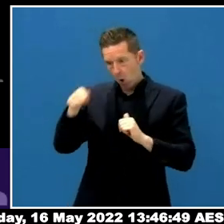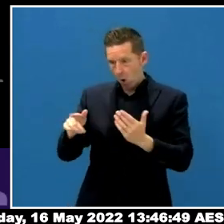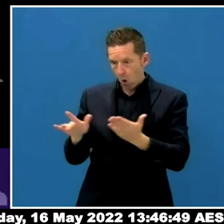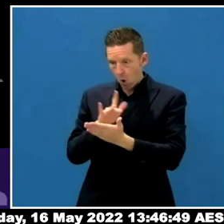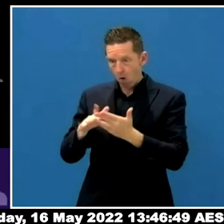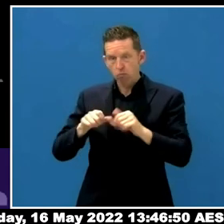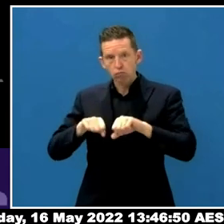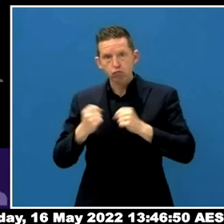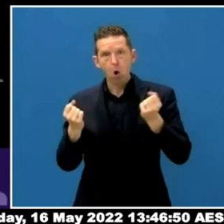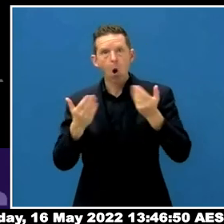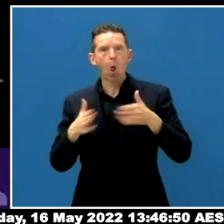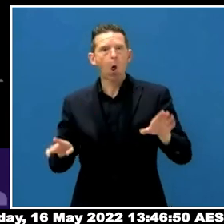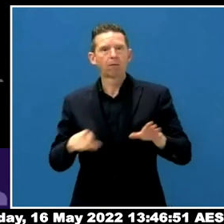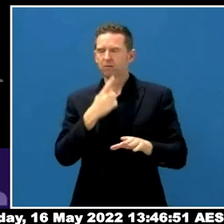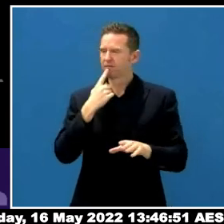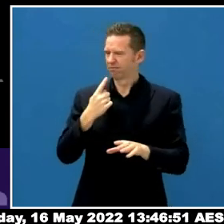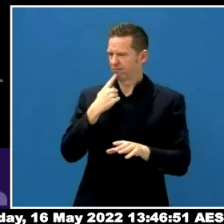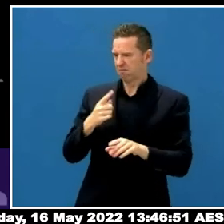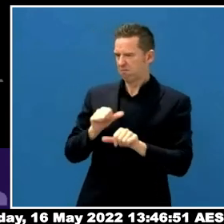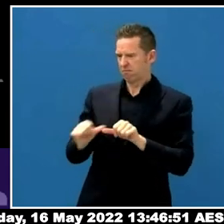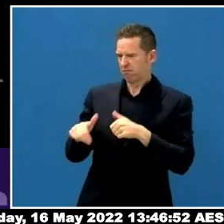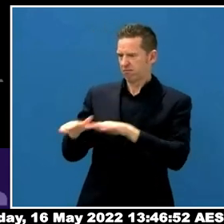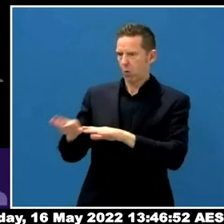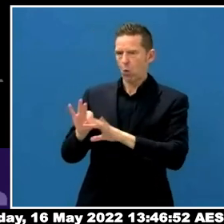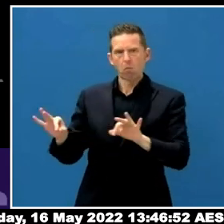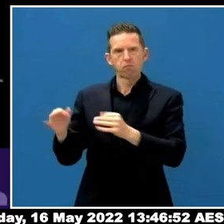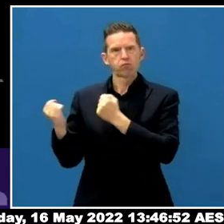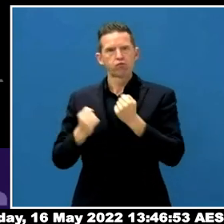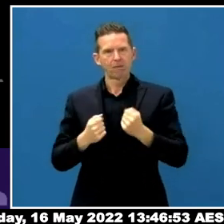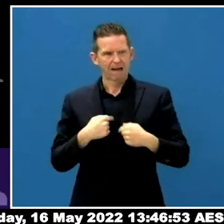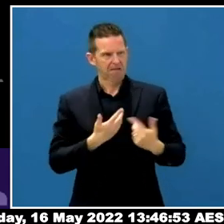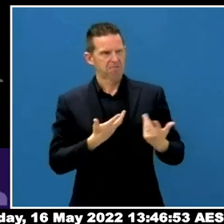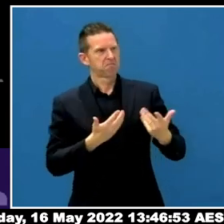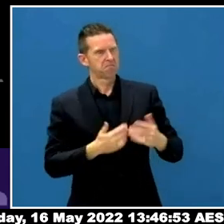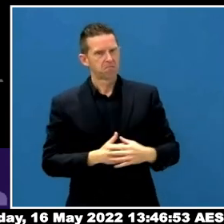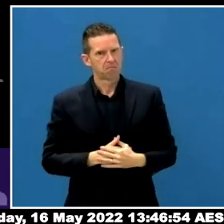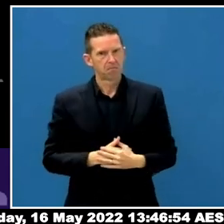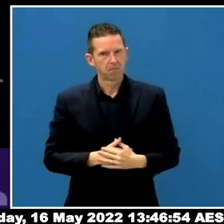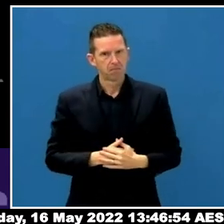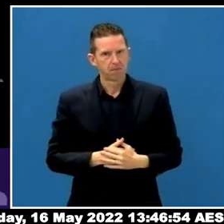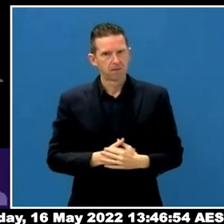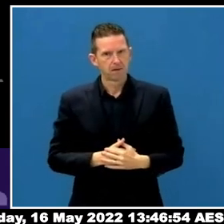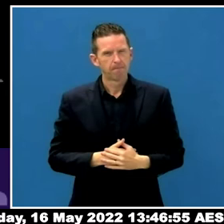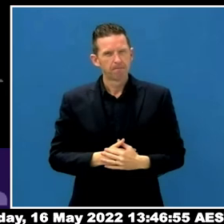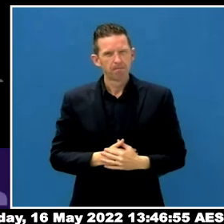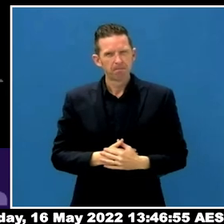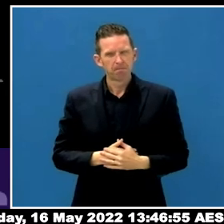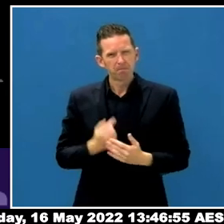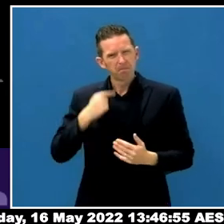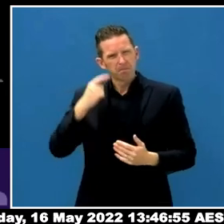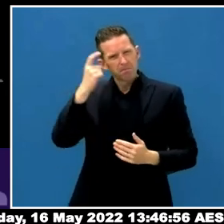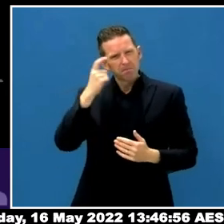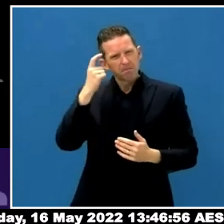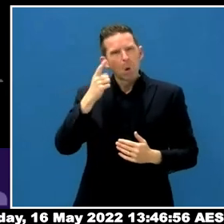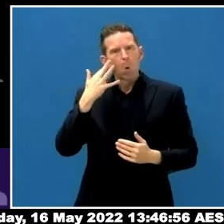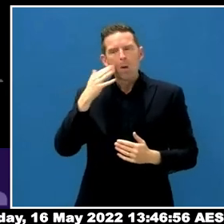I see. When he was at school, was there a different model in which the school